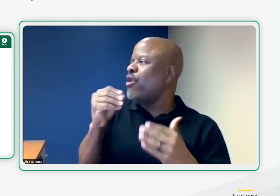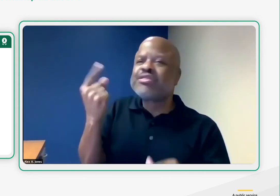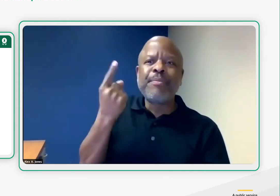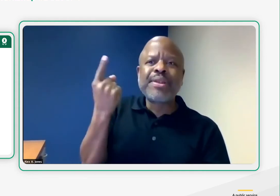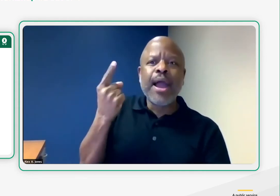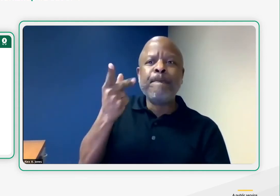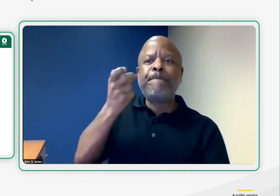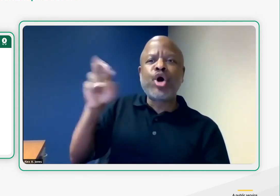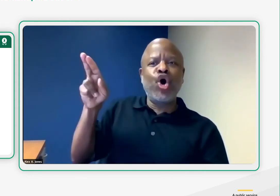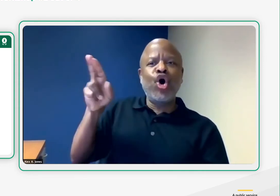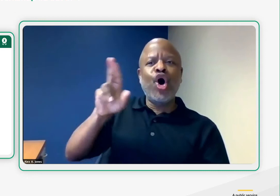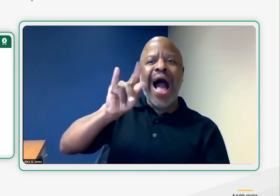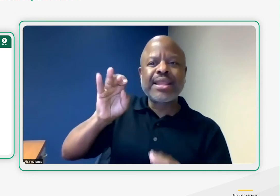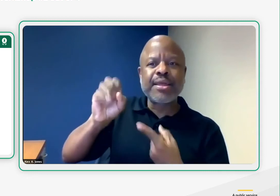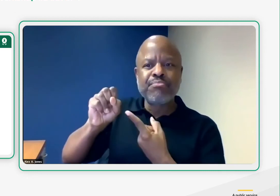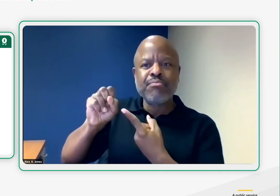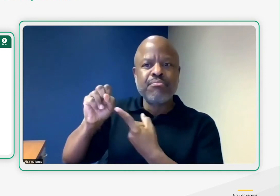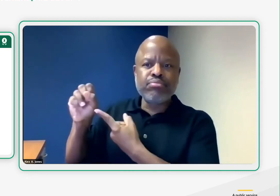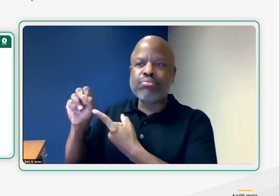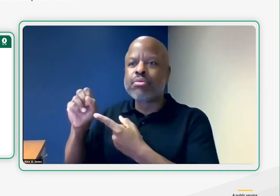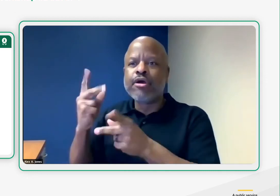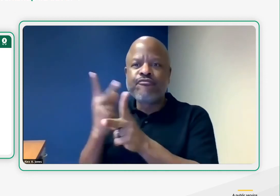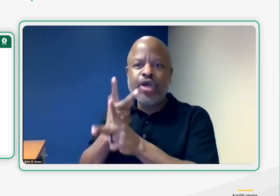And maybe each item costs $20 or something like that.